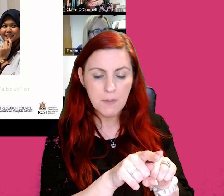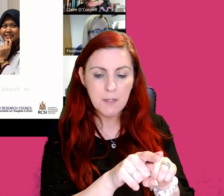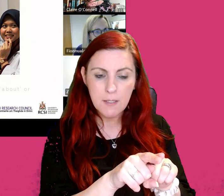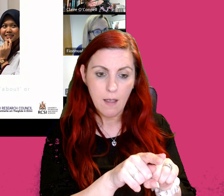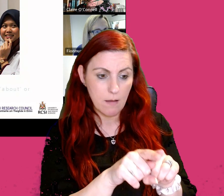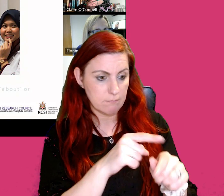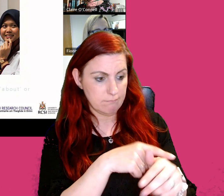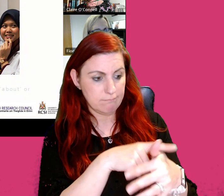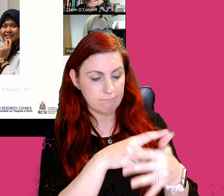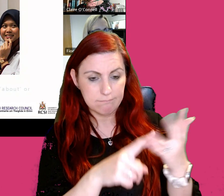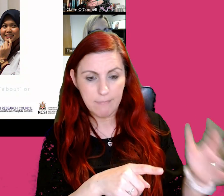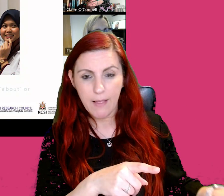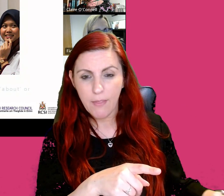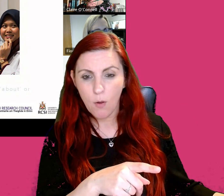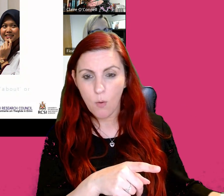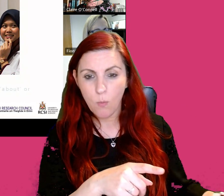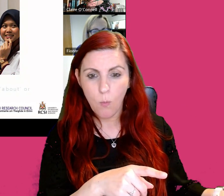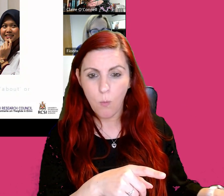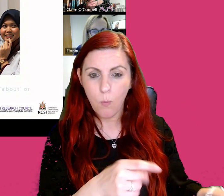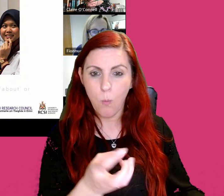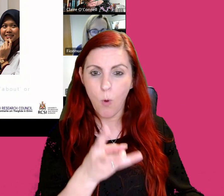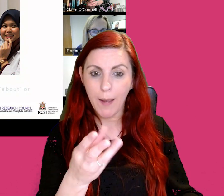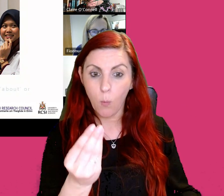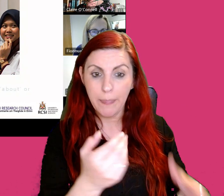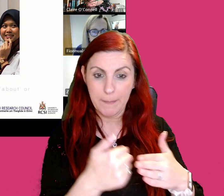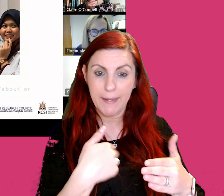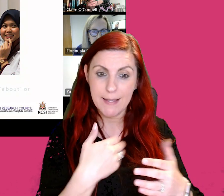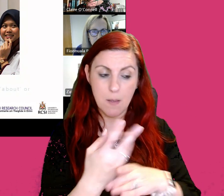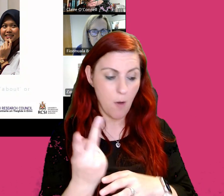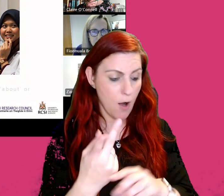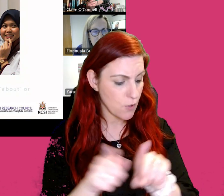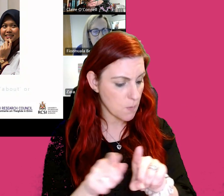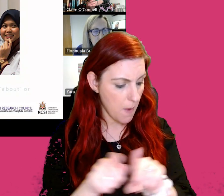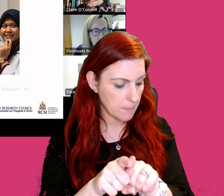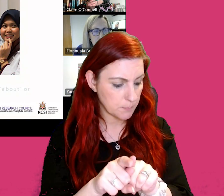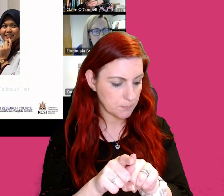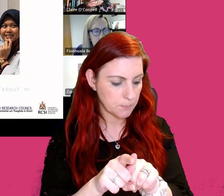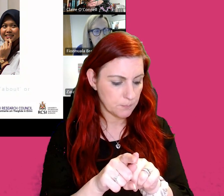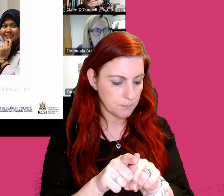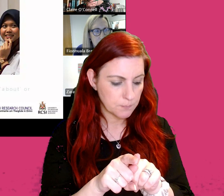working alongside me as a partner adviser panels research plans materials dissemination all that